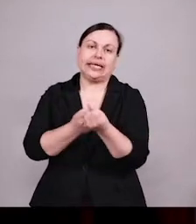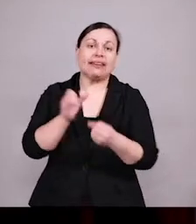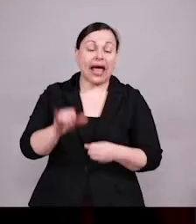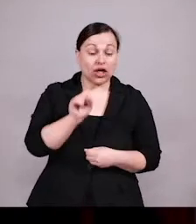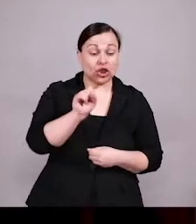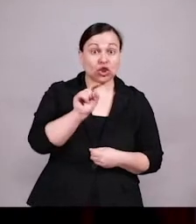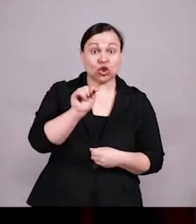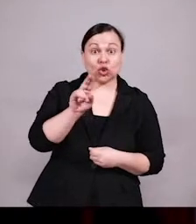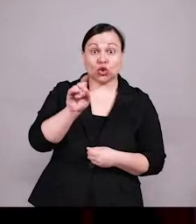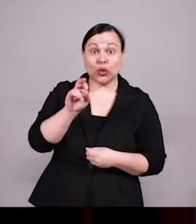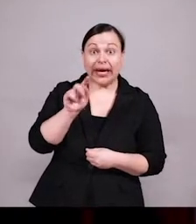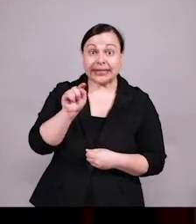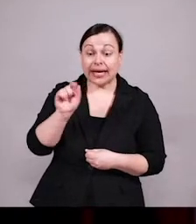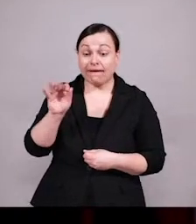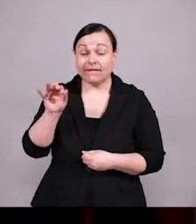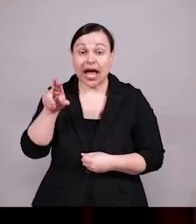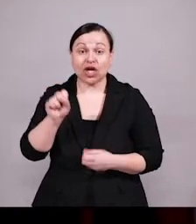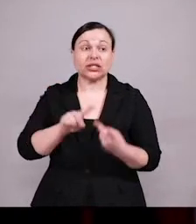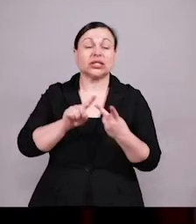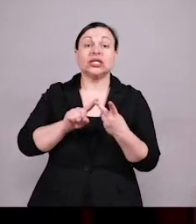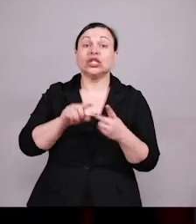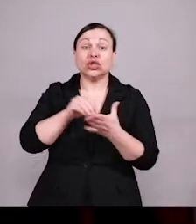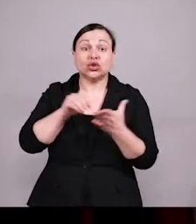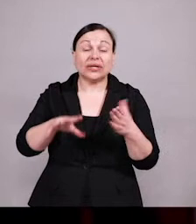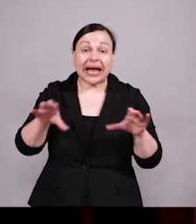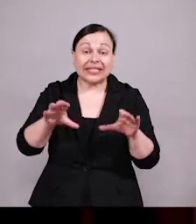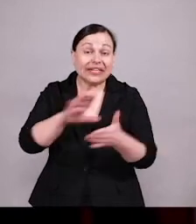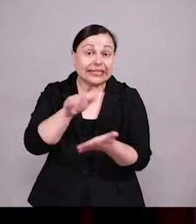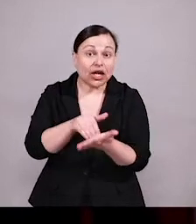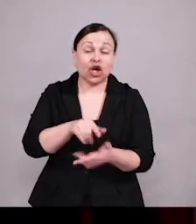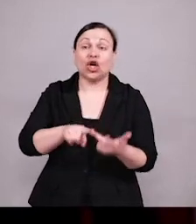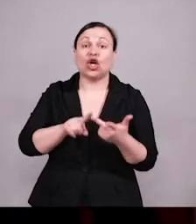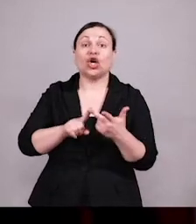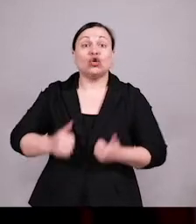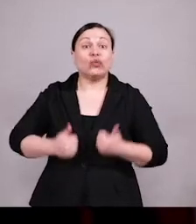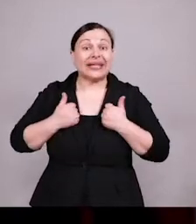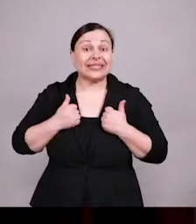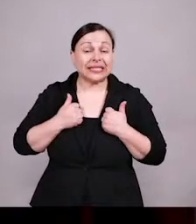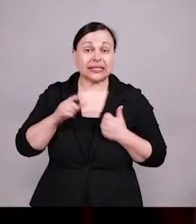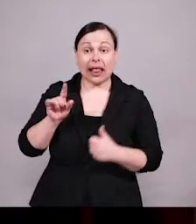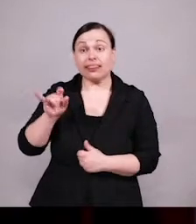from student affairs, the Student Activity Center, Residence Life and Student Housing,